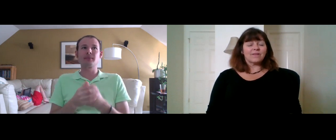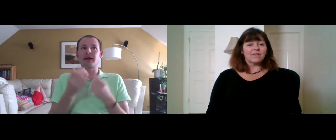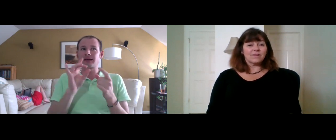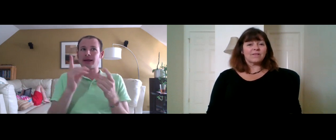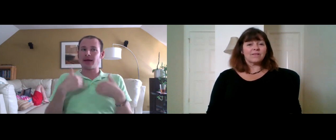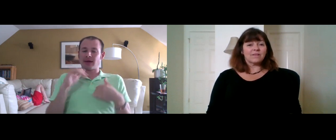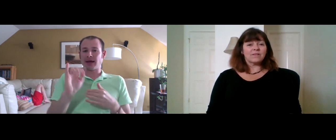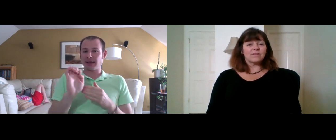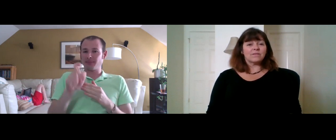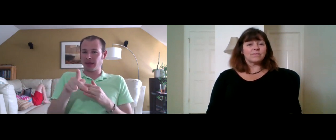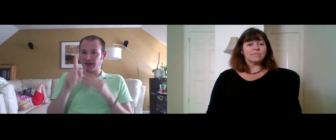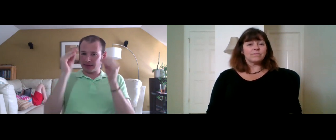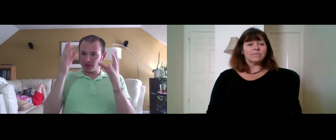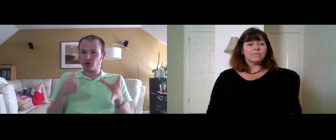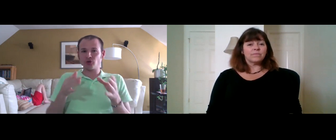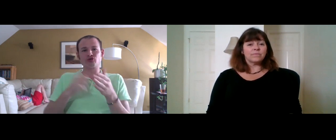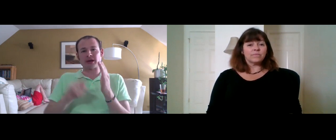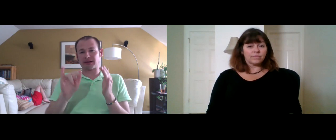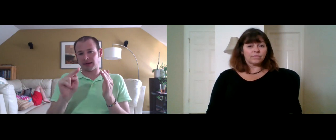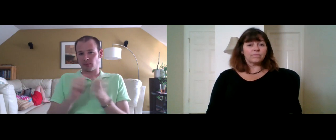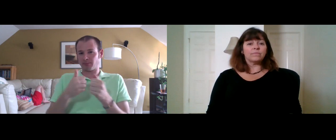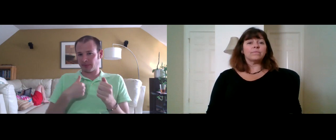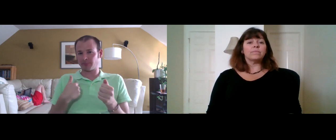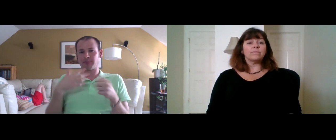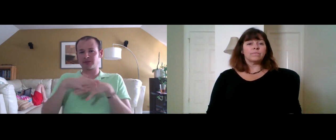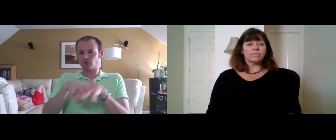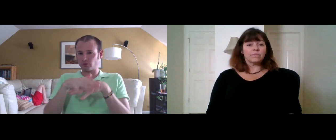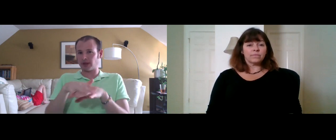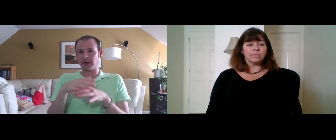I did have an IEP teacher who worked with me in the mainstream classes